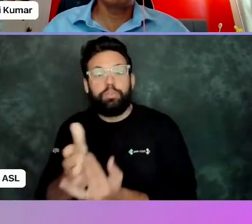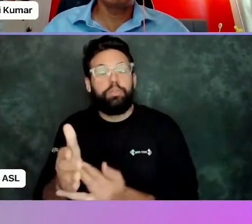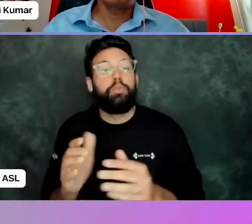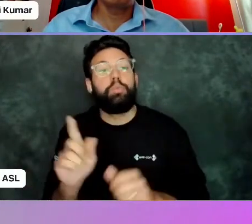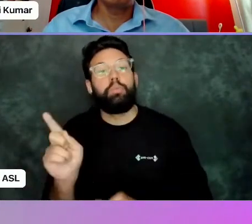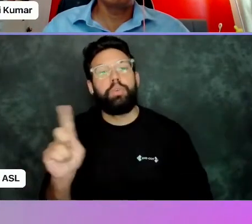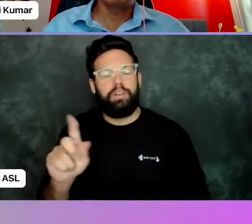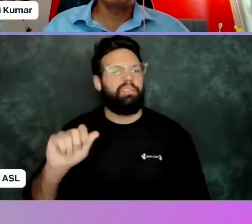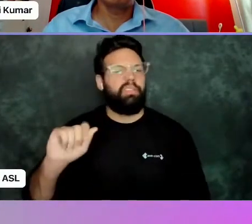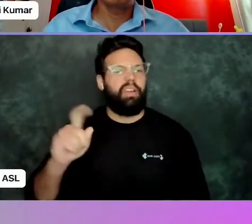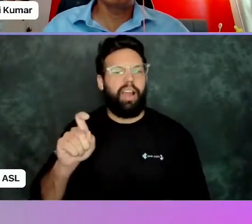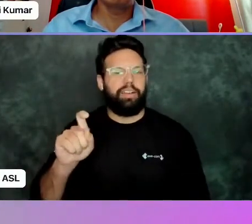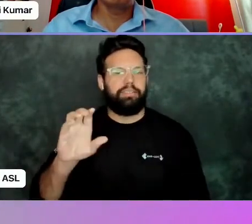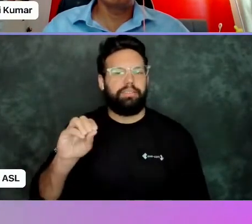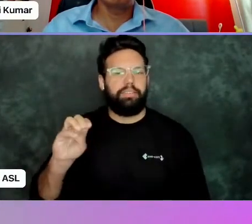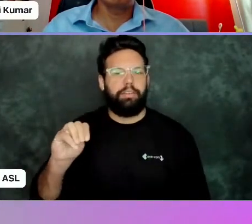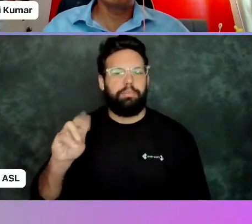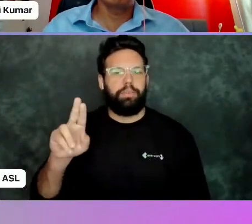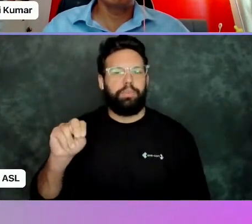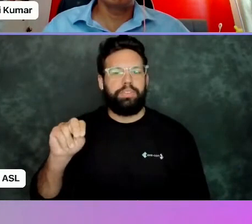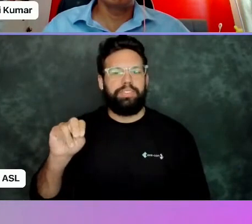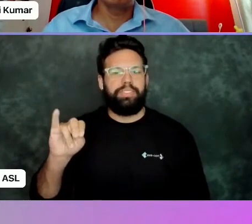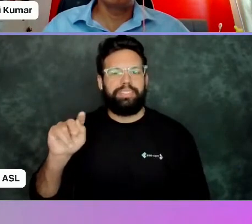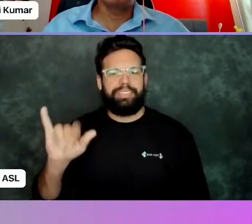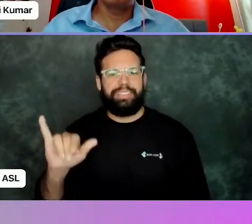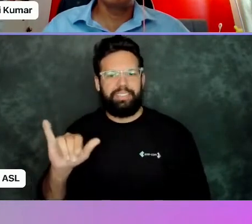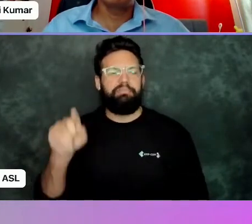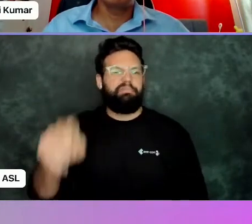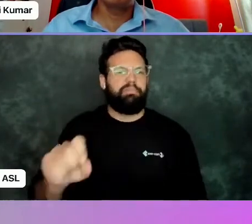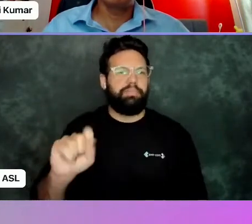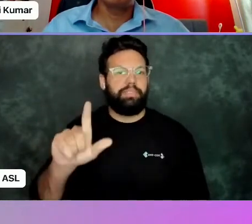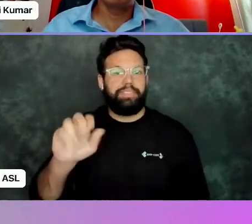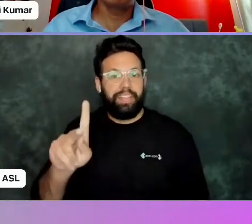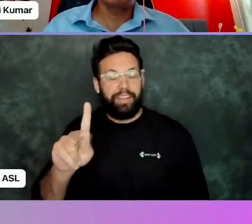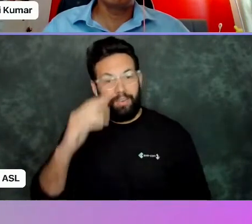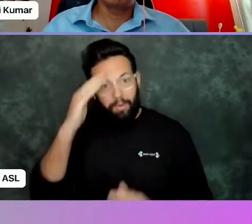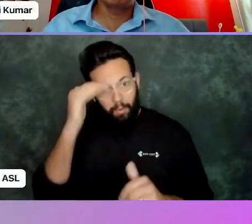So be sure to check that out, and we hope you all enjoy the rest of your Axe Con.